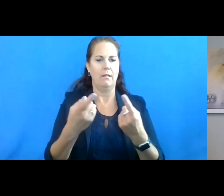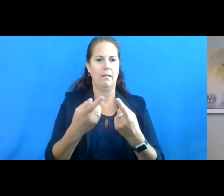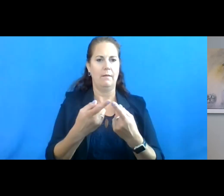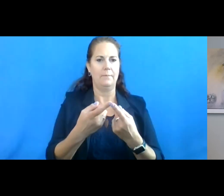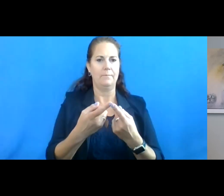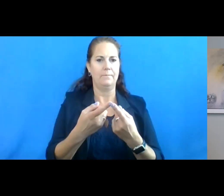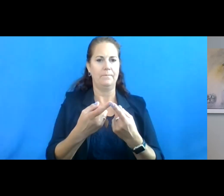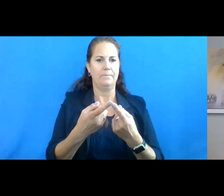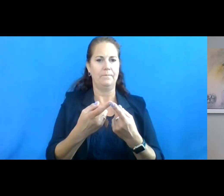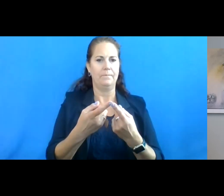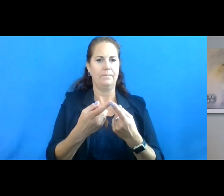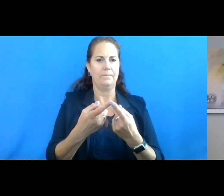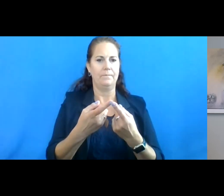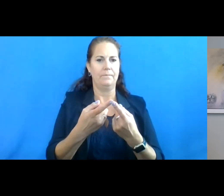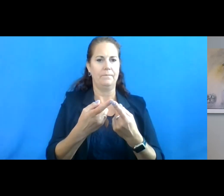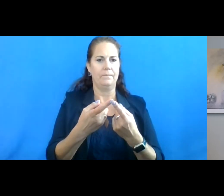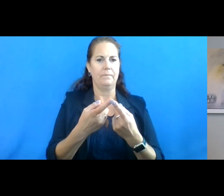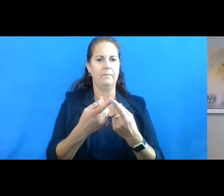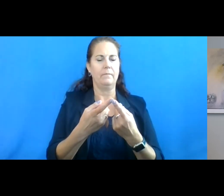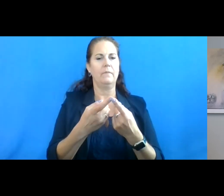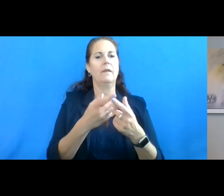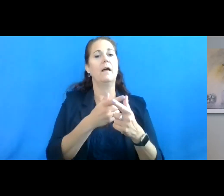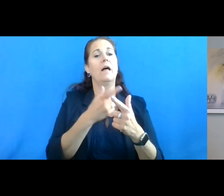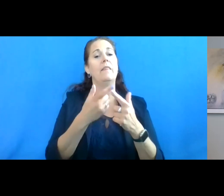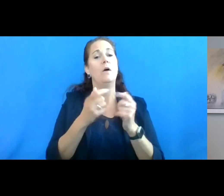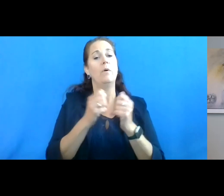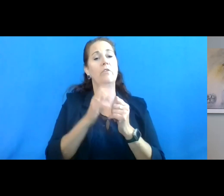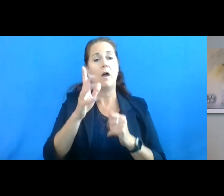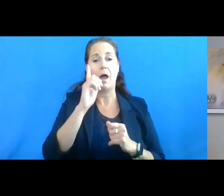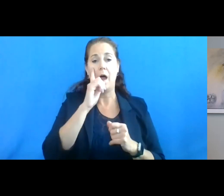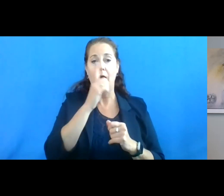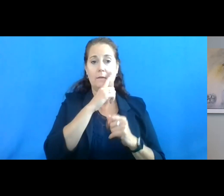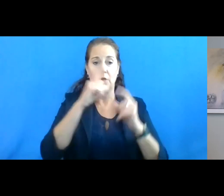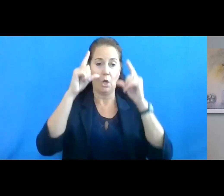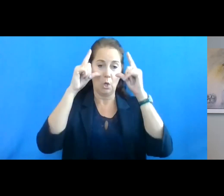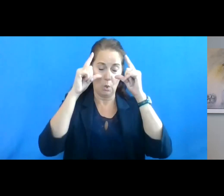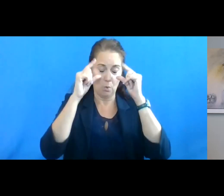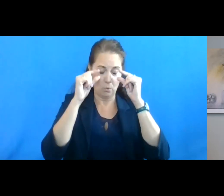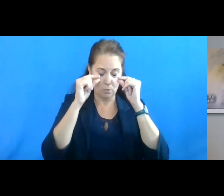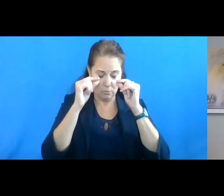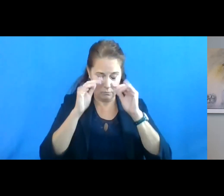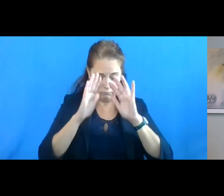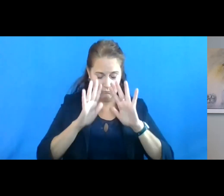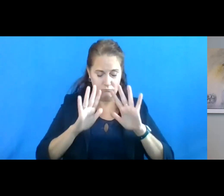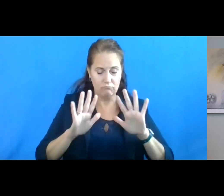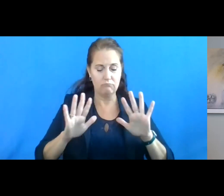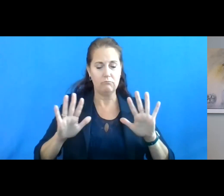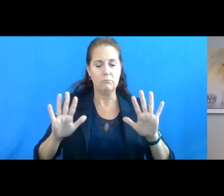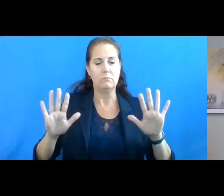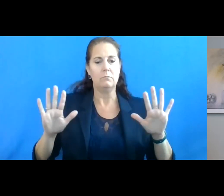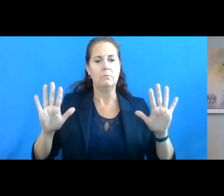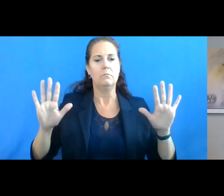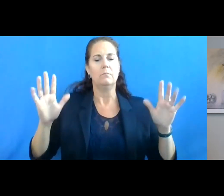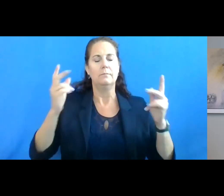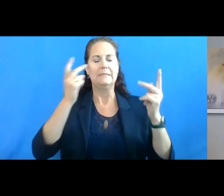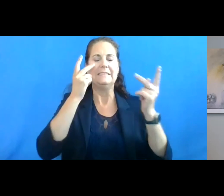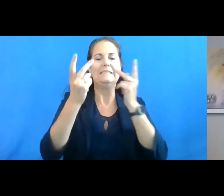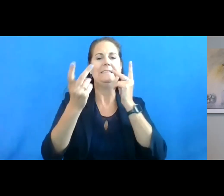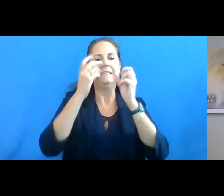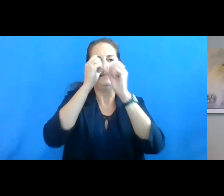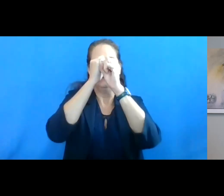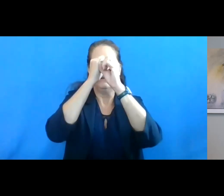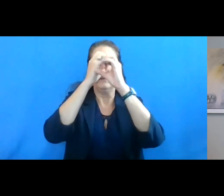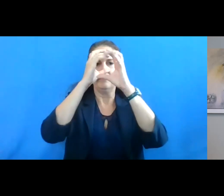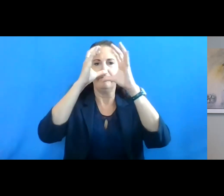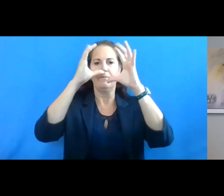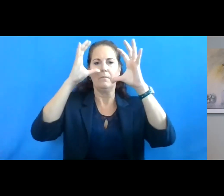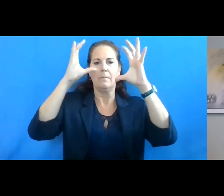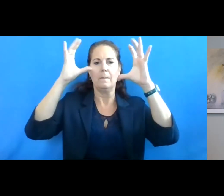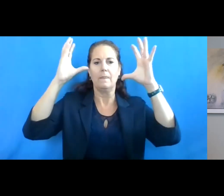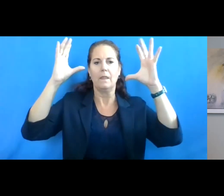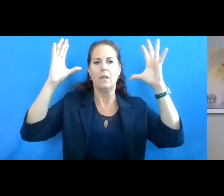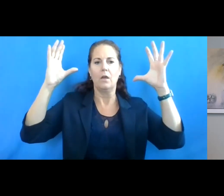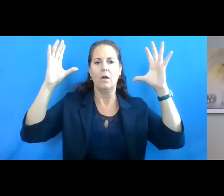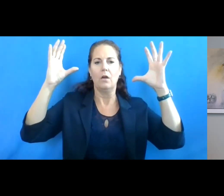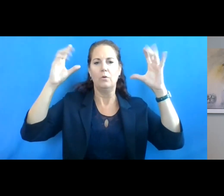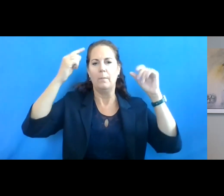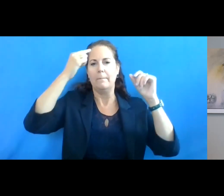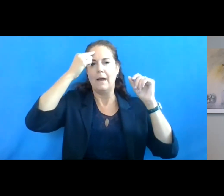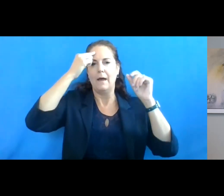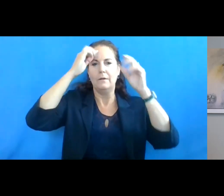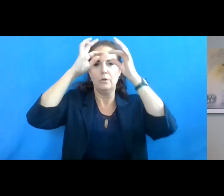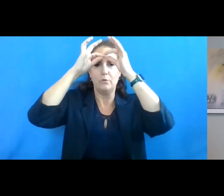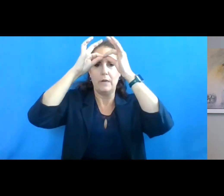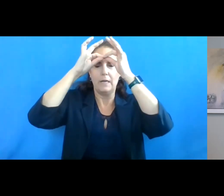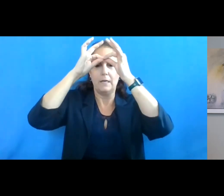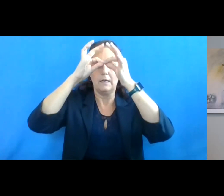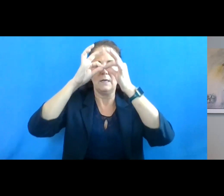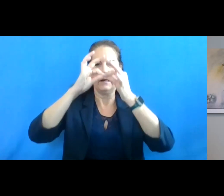And then, with your eyes closed, seeing, in your mind and in your brain, the wall behind